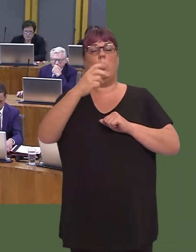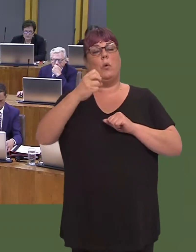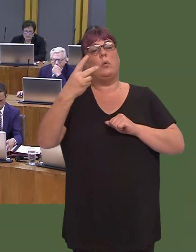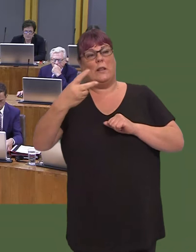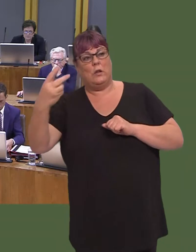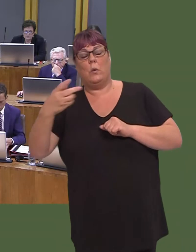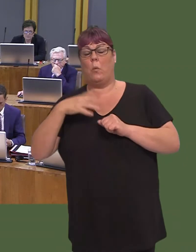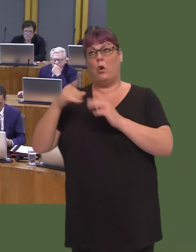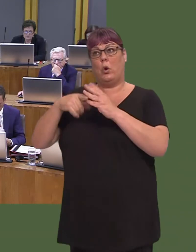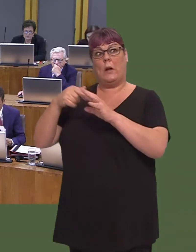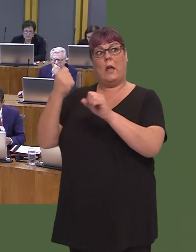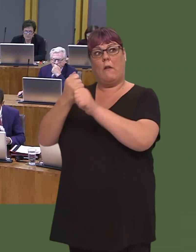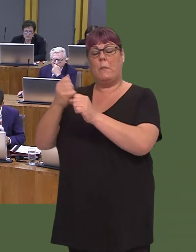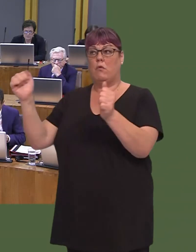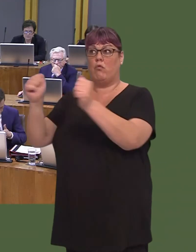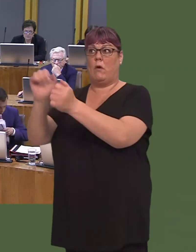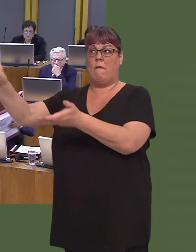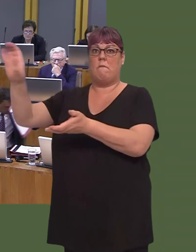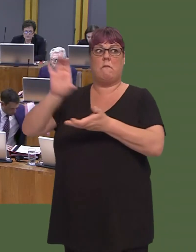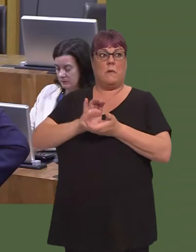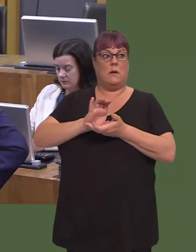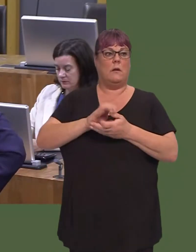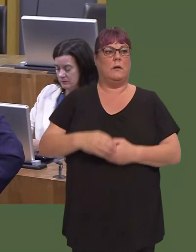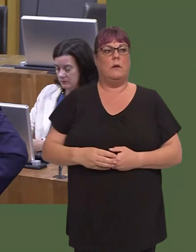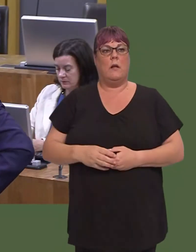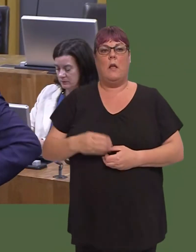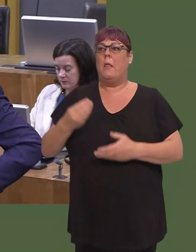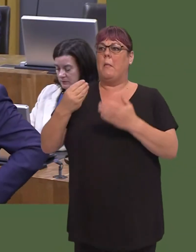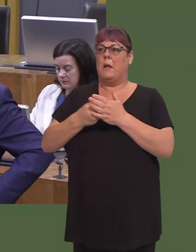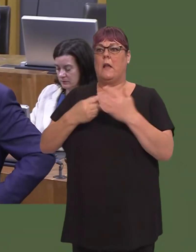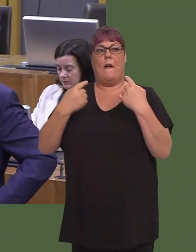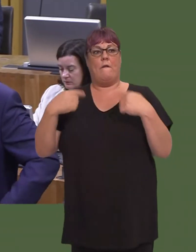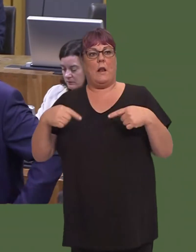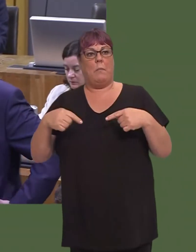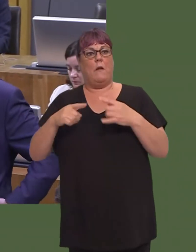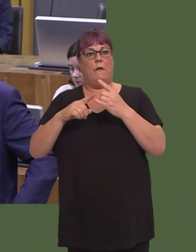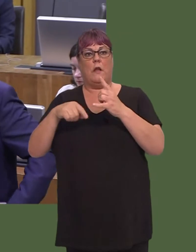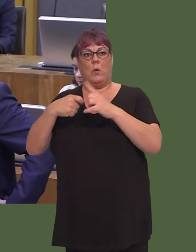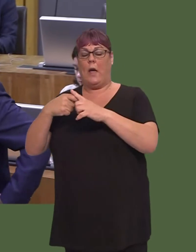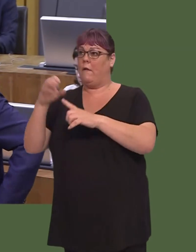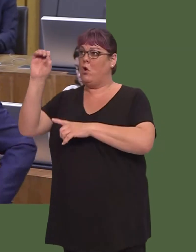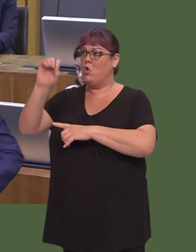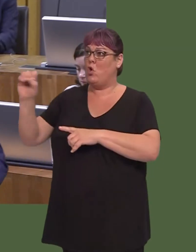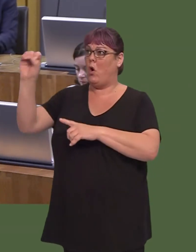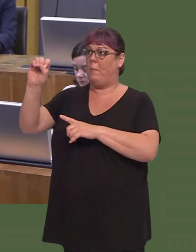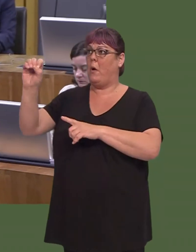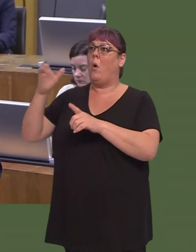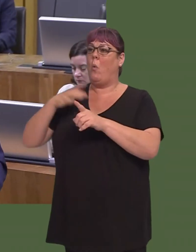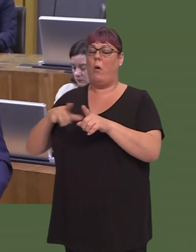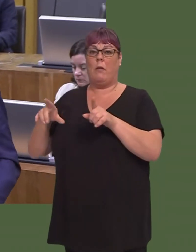there. Steffan Lewis AM: But, in terms of a general election in the event of an impasse in the House of Commons, what does the First Minister